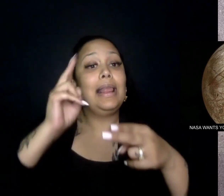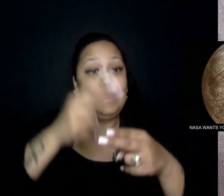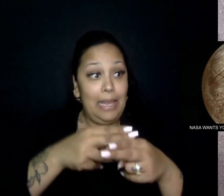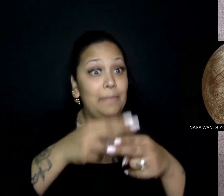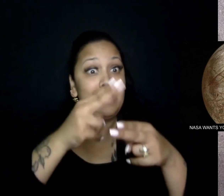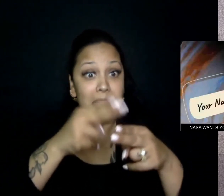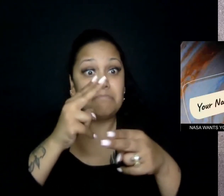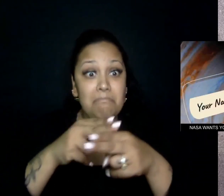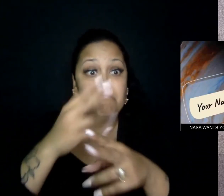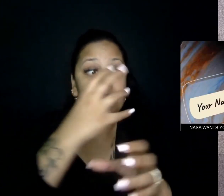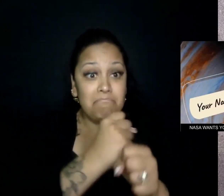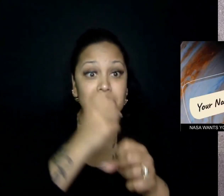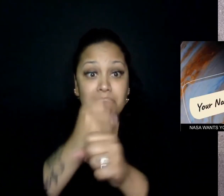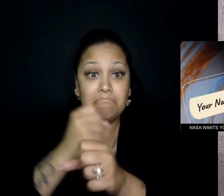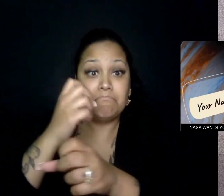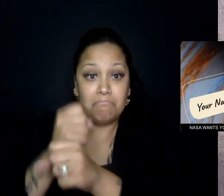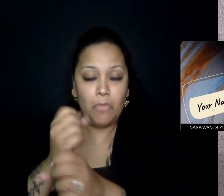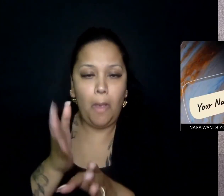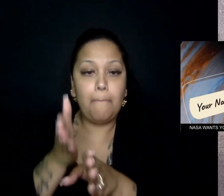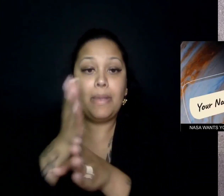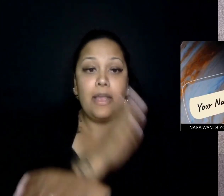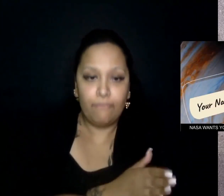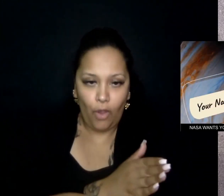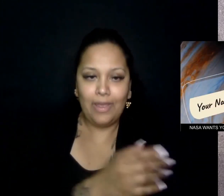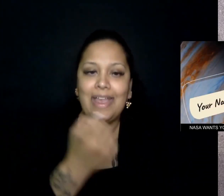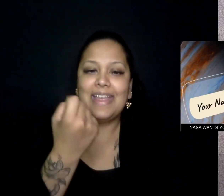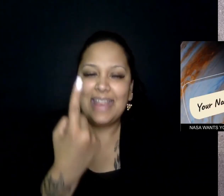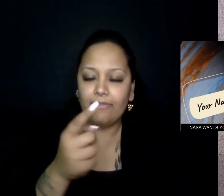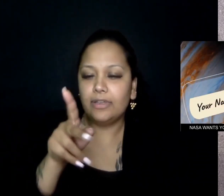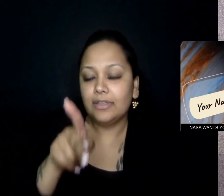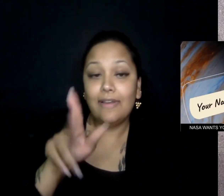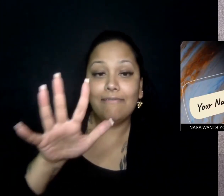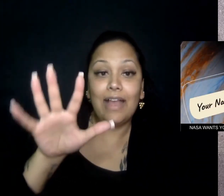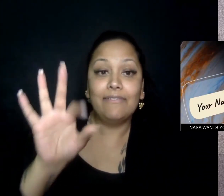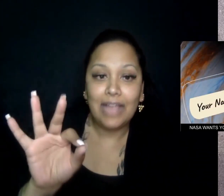names received before 11:59 PM Eastern